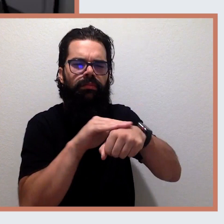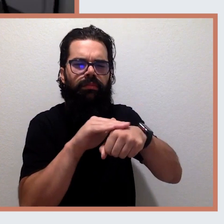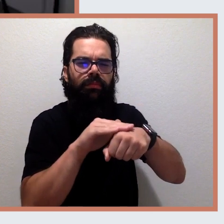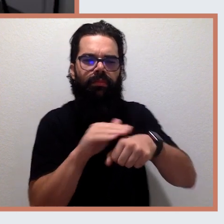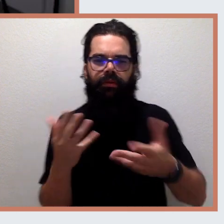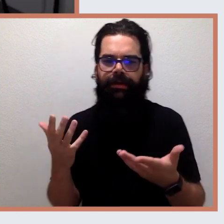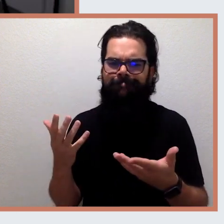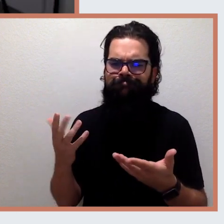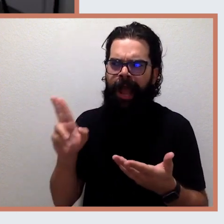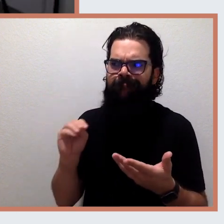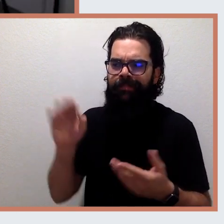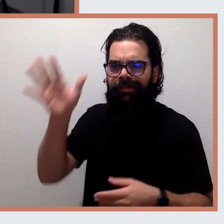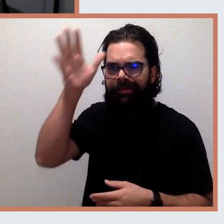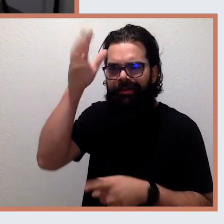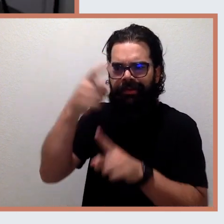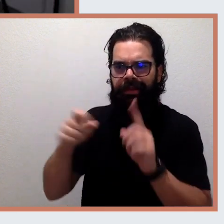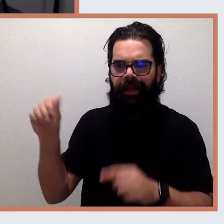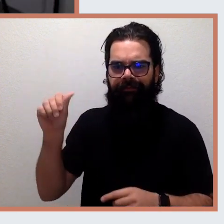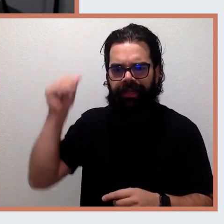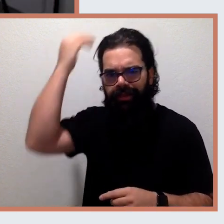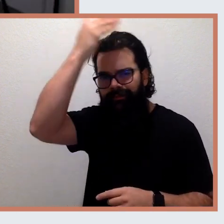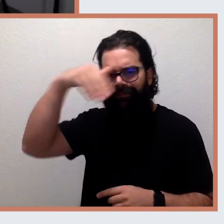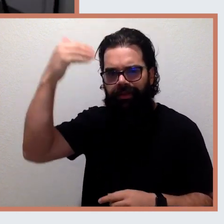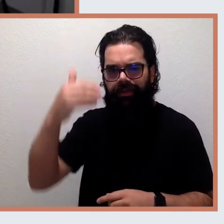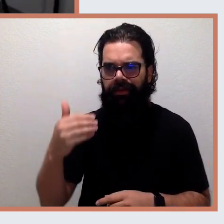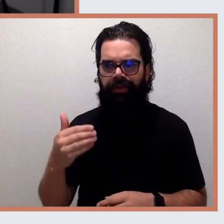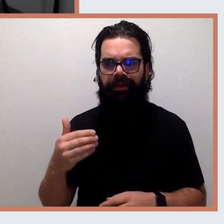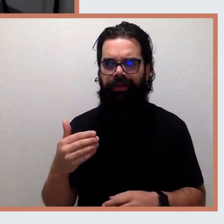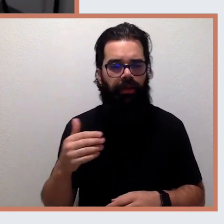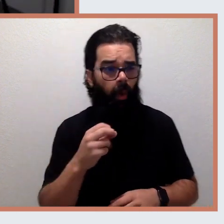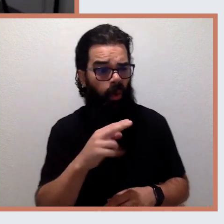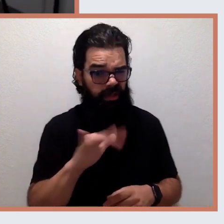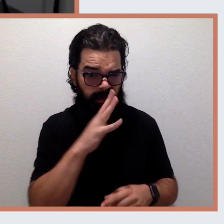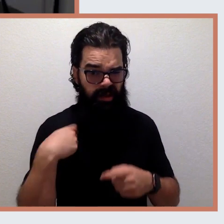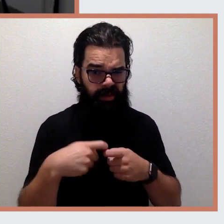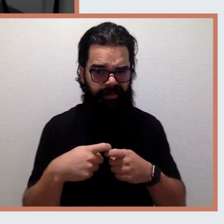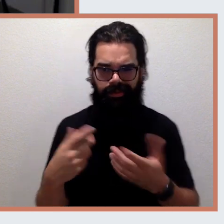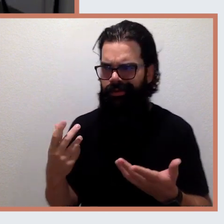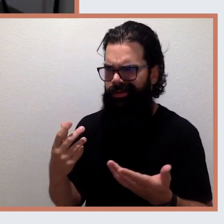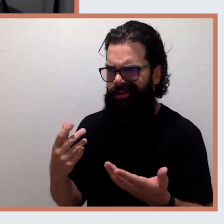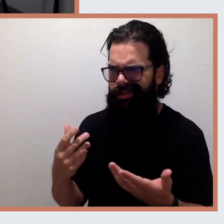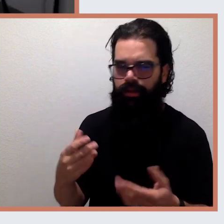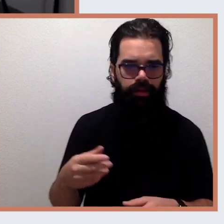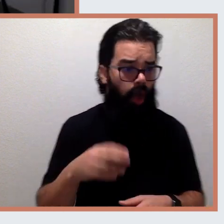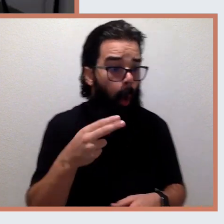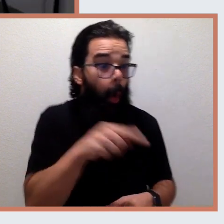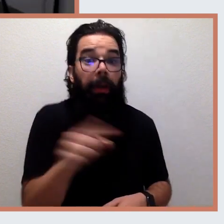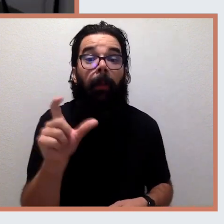And my agent's like, "Oh, well his dad's from Afghanistan, his mom's American, but like Spanish descent, da da da." And all they heard was Afghan, and they're like, "Oh, is he Muslim?"